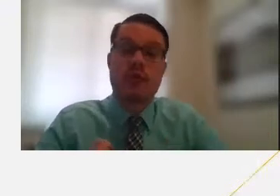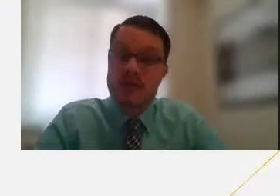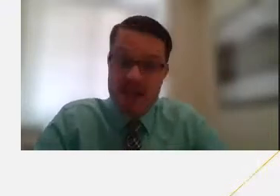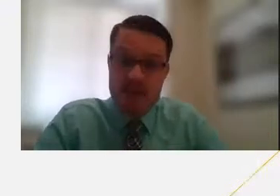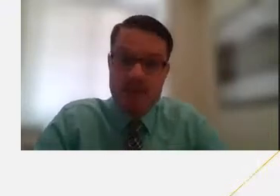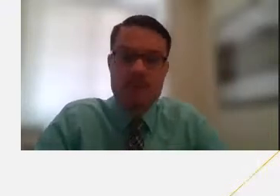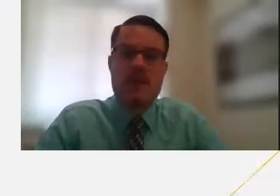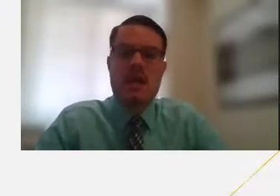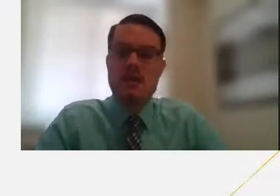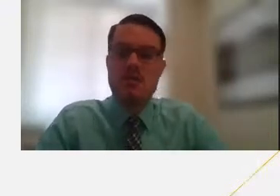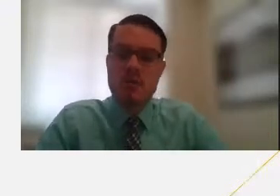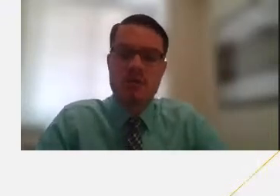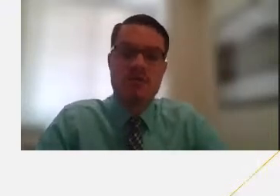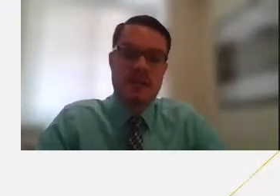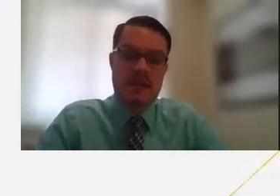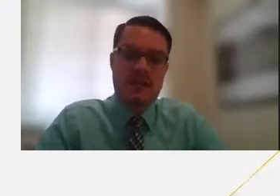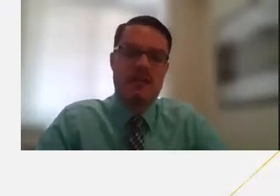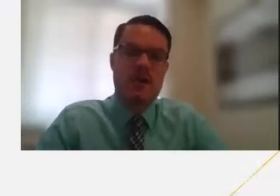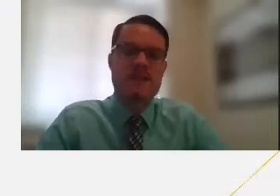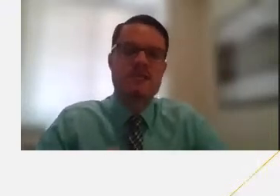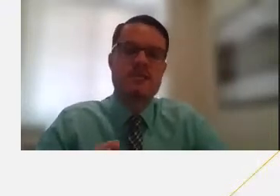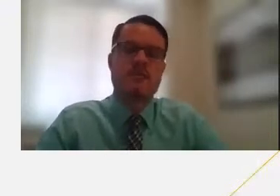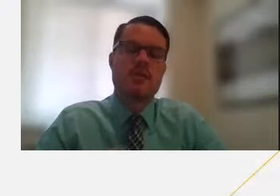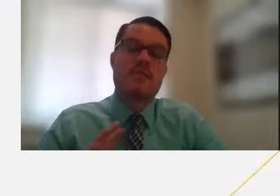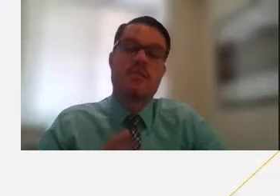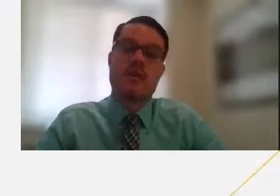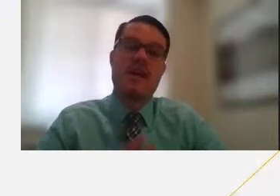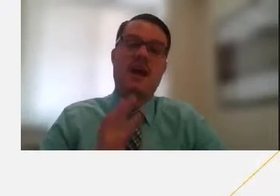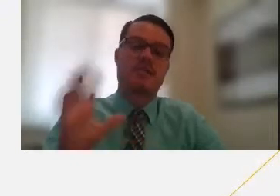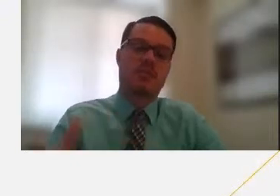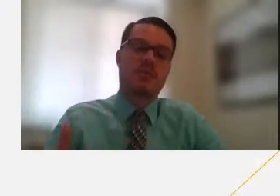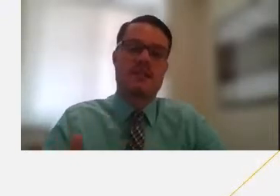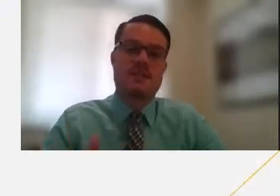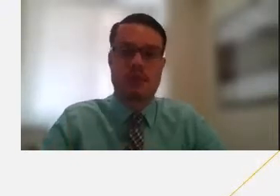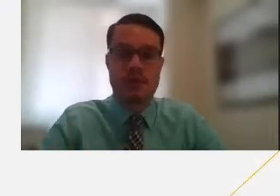So for example, in New York State, there are actually some laws that provide extra protections